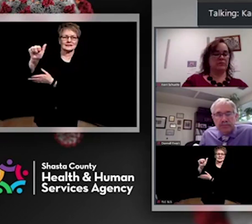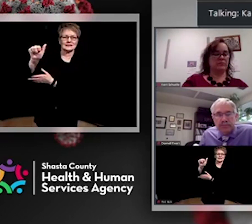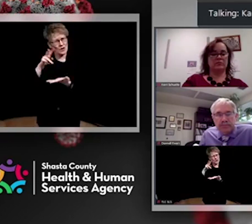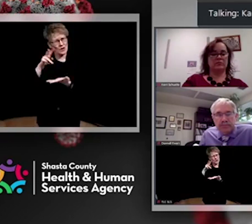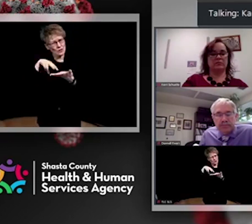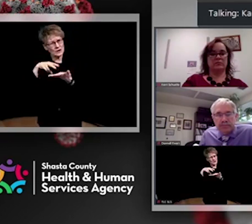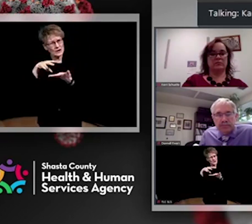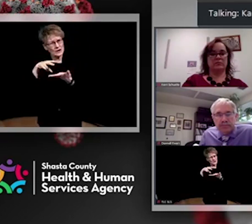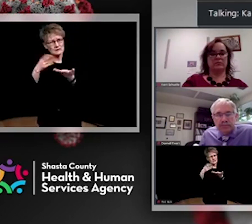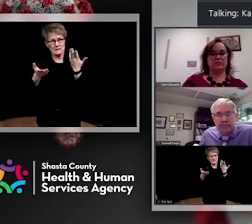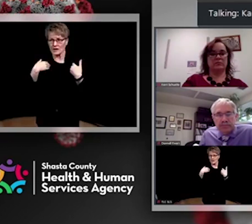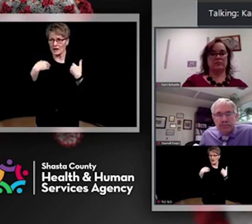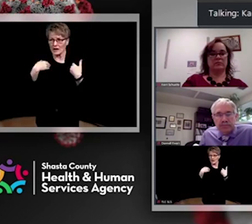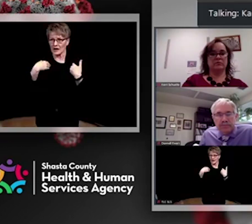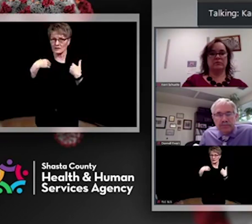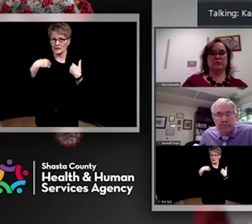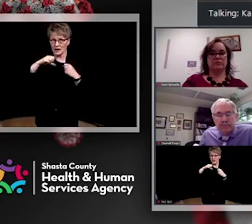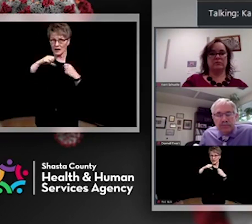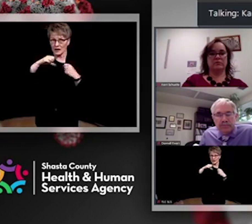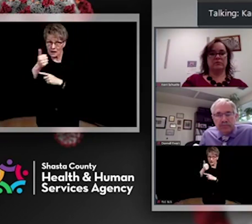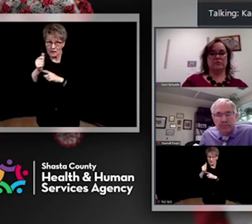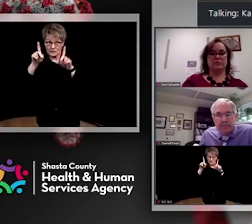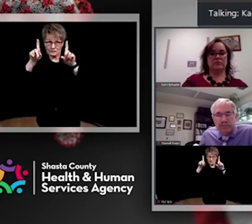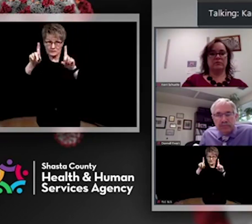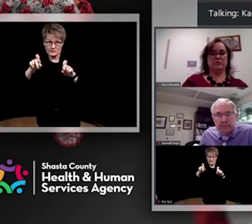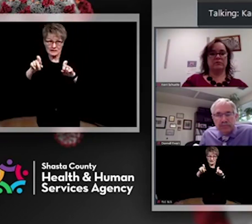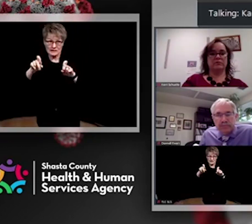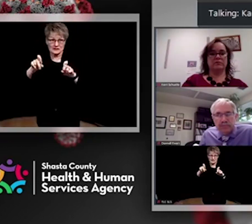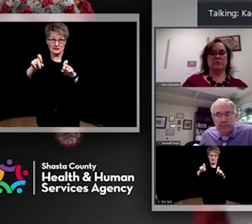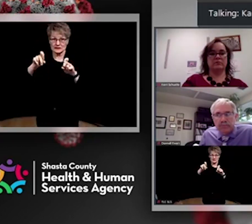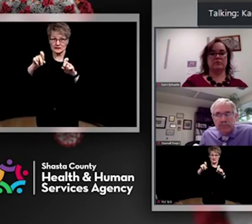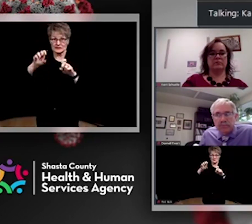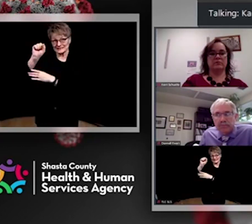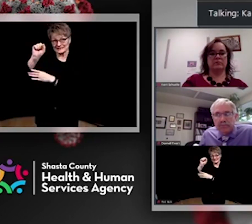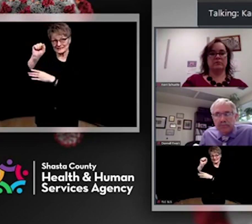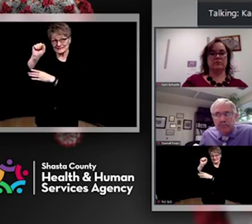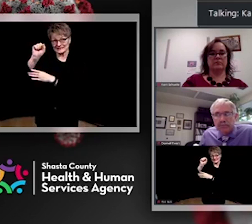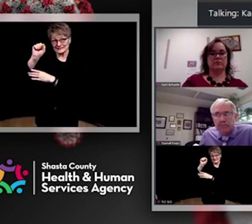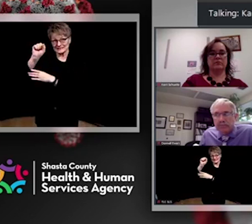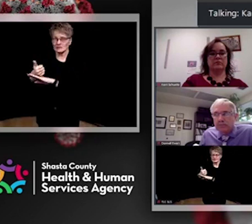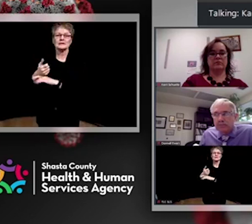this week. We submitted our wish list for state testing resources. We submitted that last week